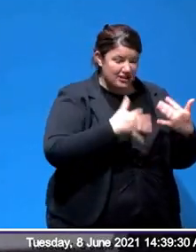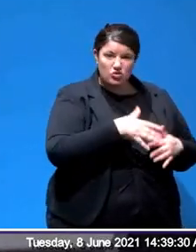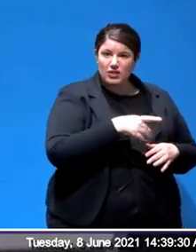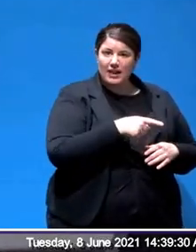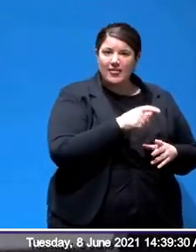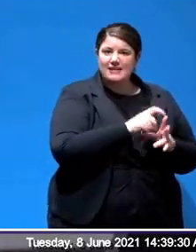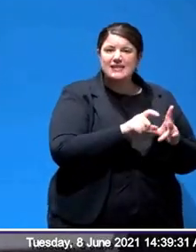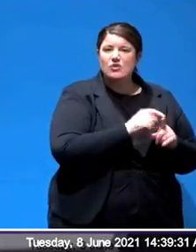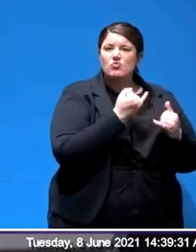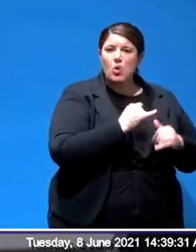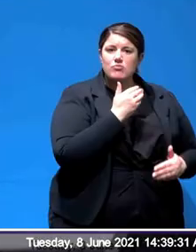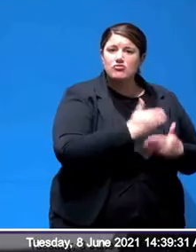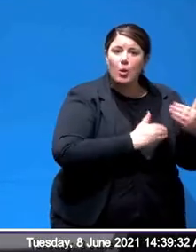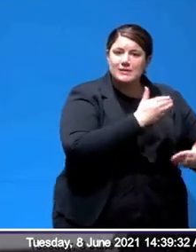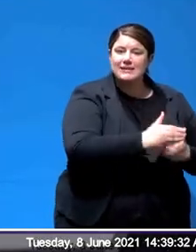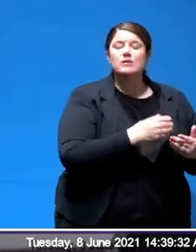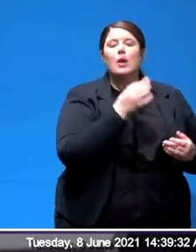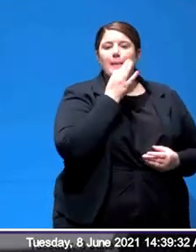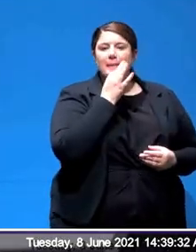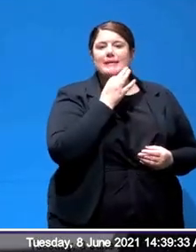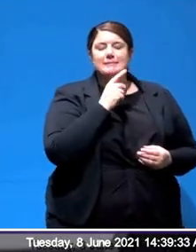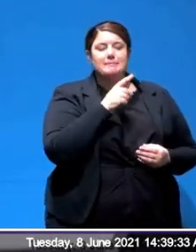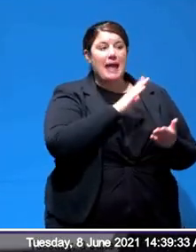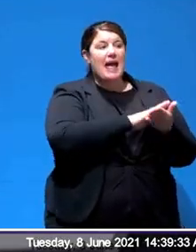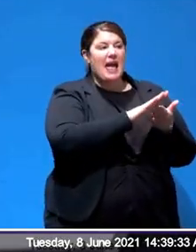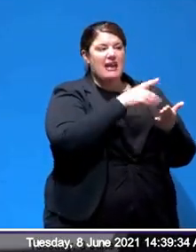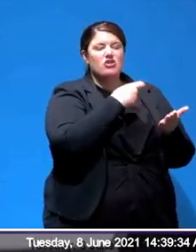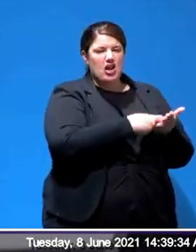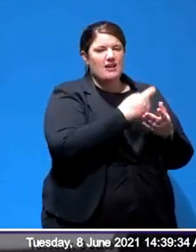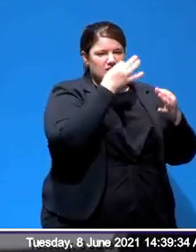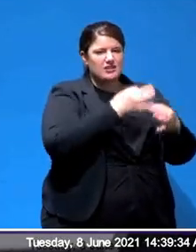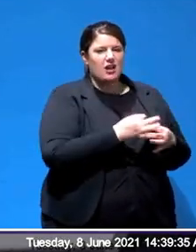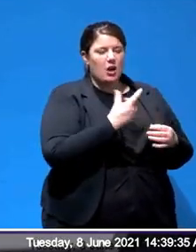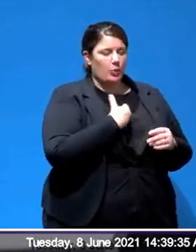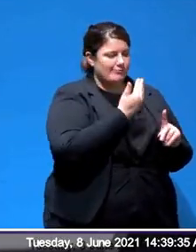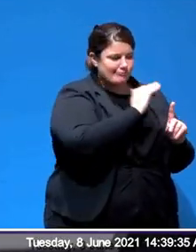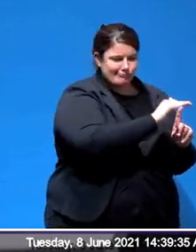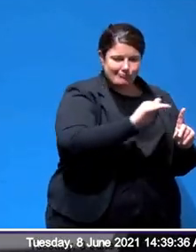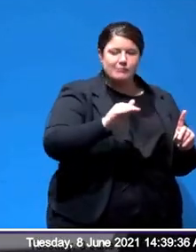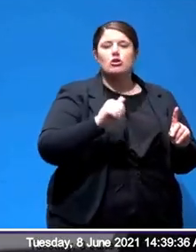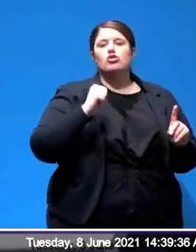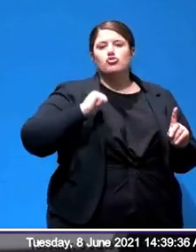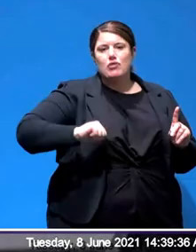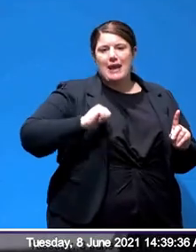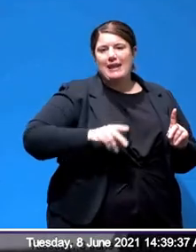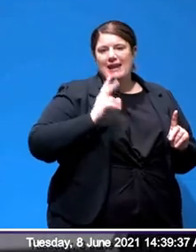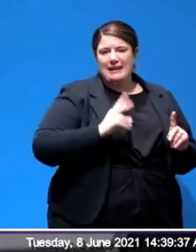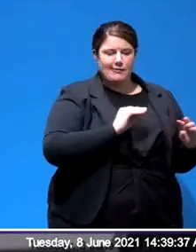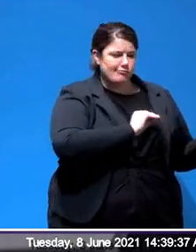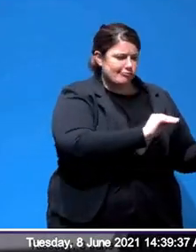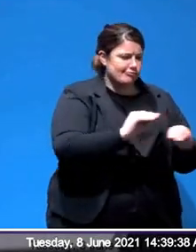So it was a suggestion made by HR at the time, that we get the employees to